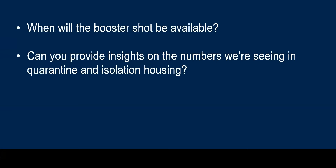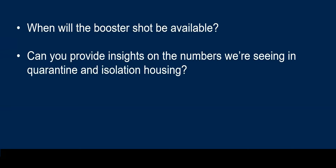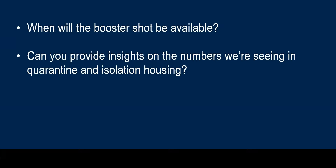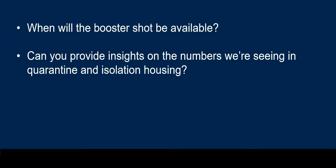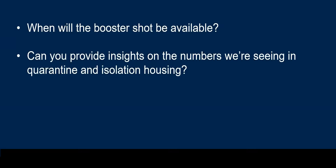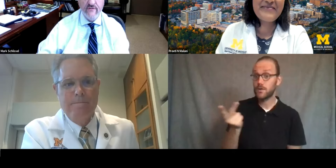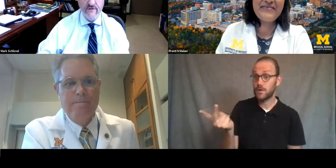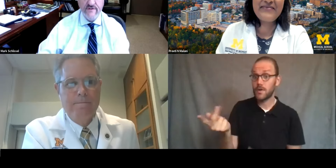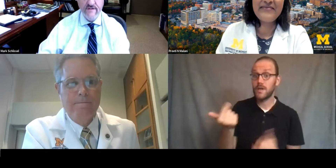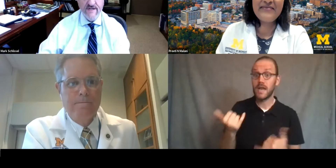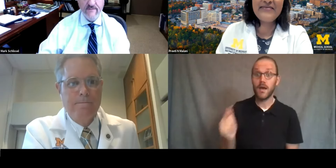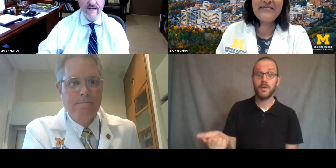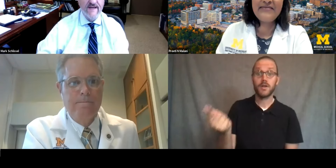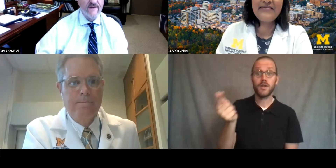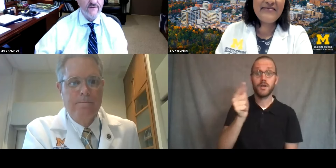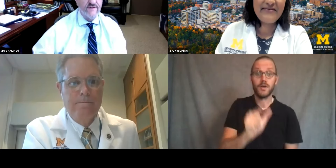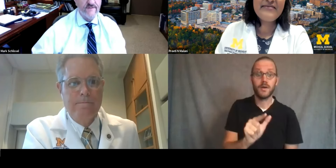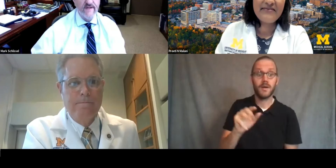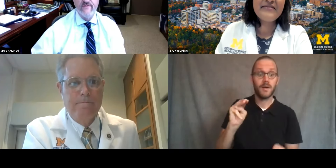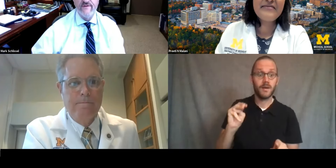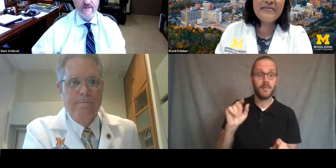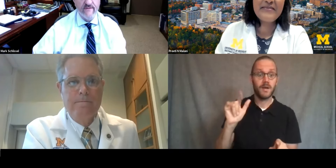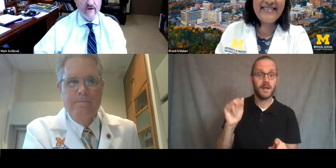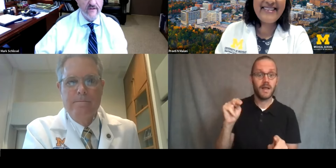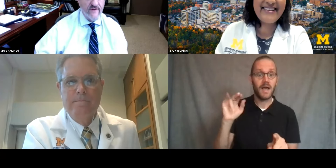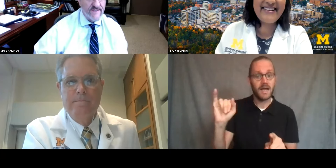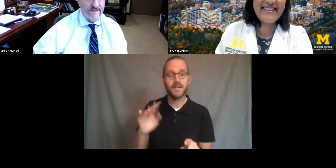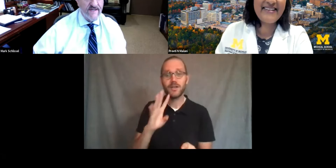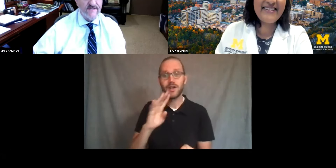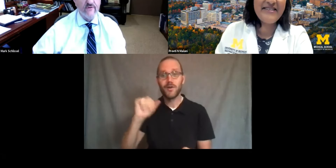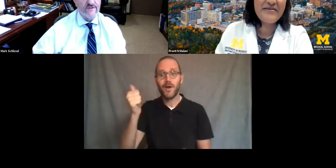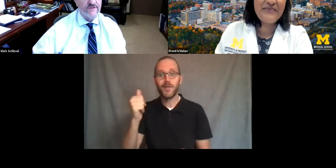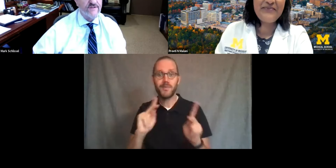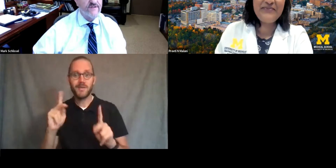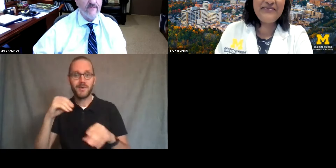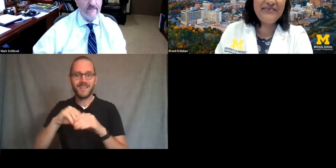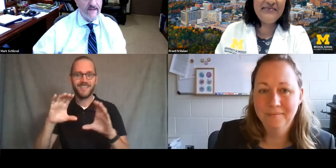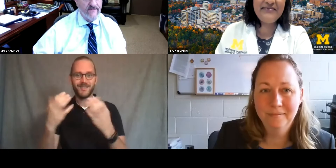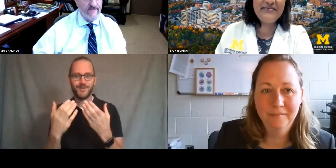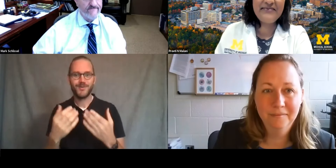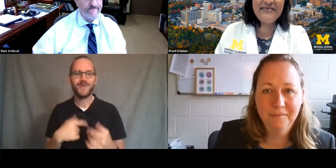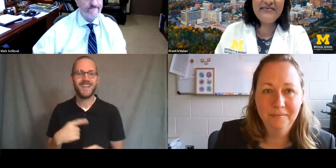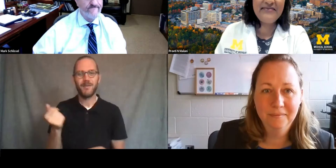I'm gonna turn things over to Dr. Malani now to speak with some of our other guests and ask some questions, and I'll be back in a bit.